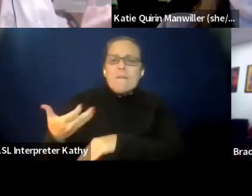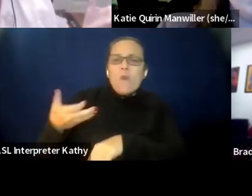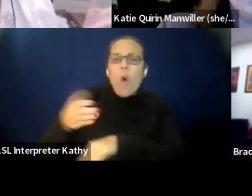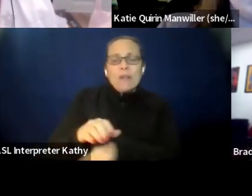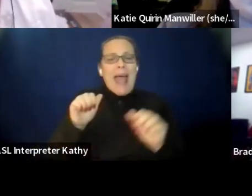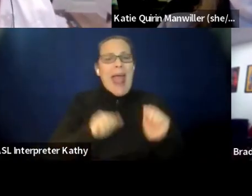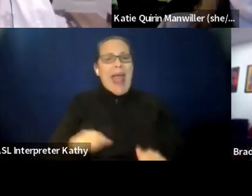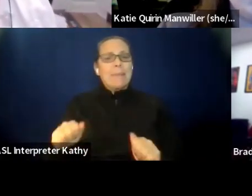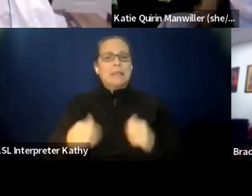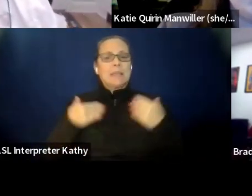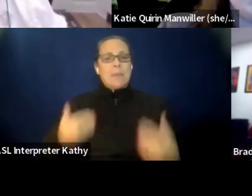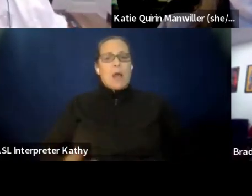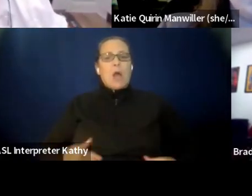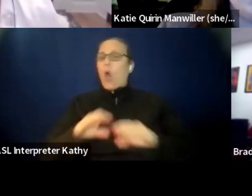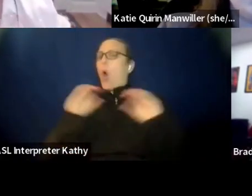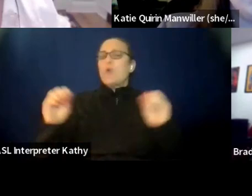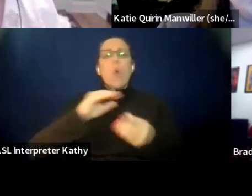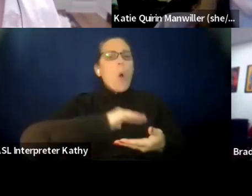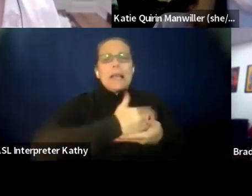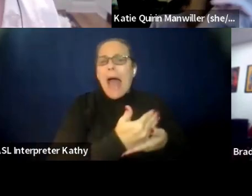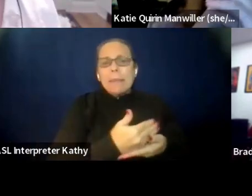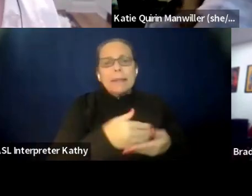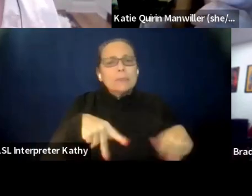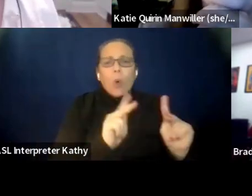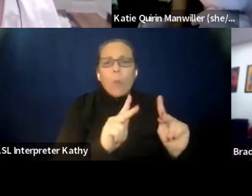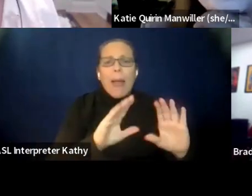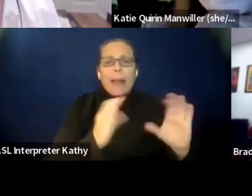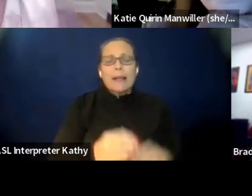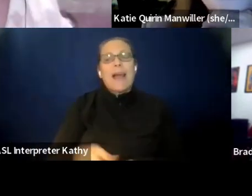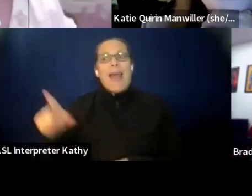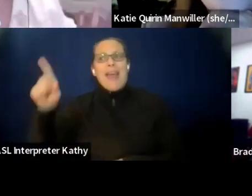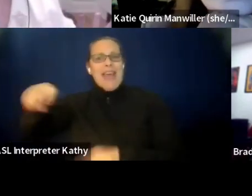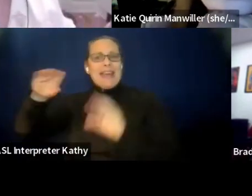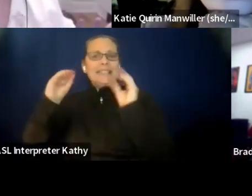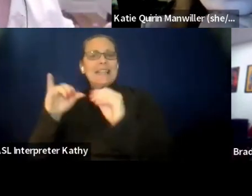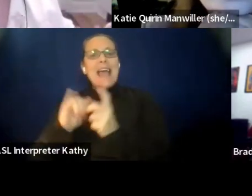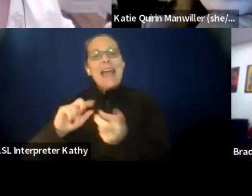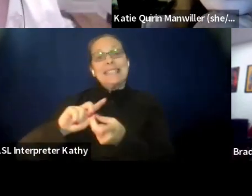pervasive. So professors to this day still enforce ableists, no laptop